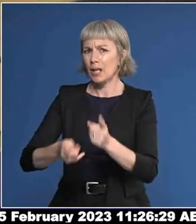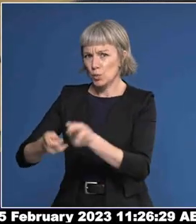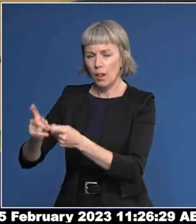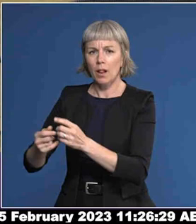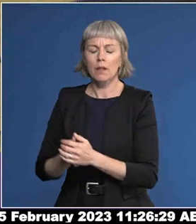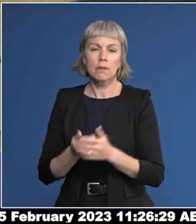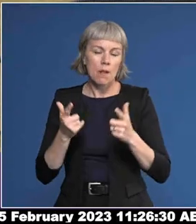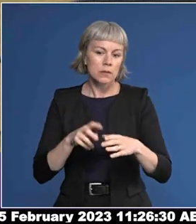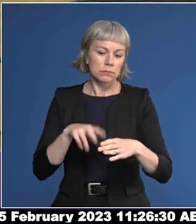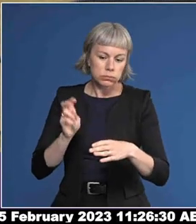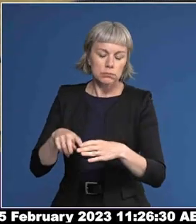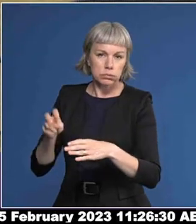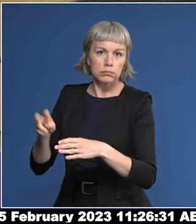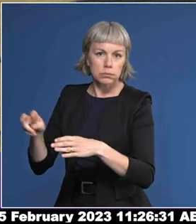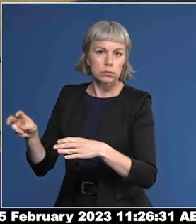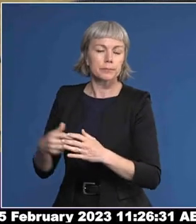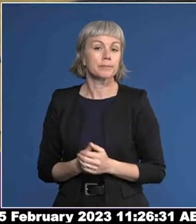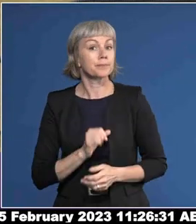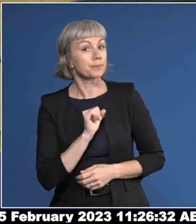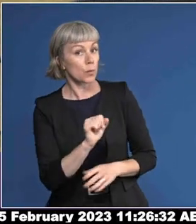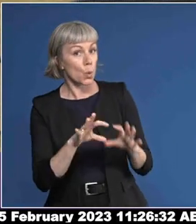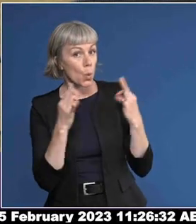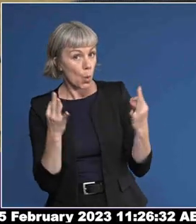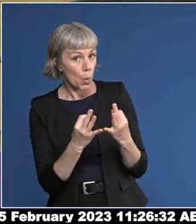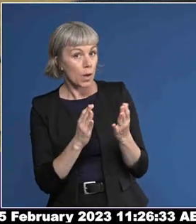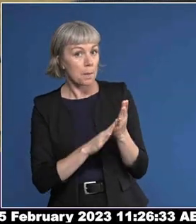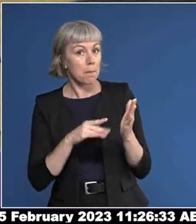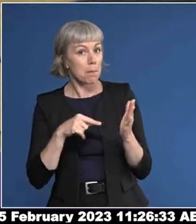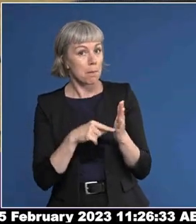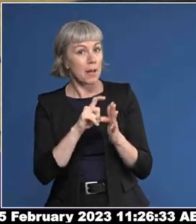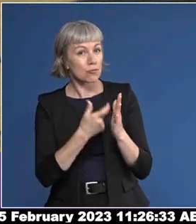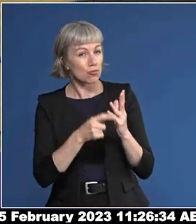leaders at the Mount Druitt day program, and the continual turnover of team leaders had an